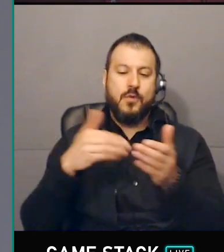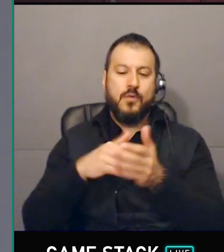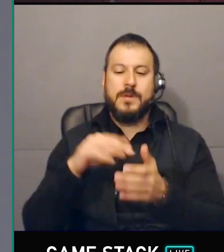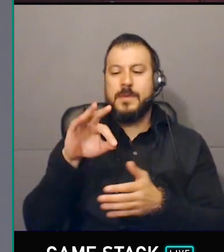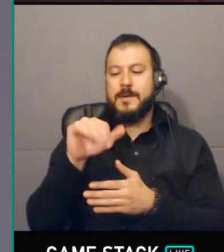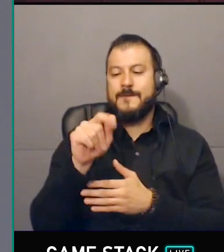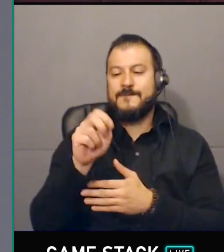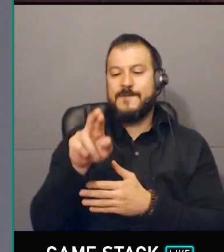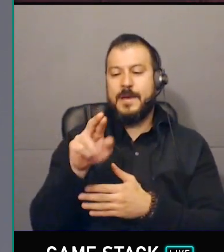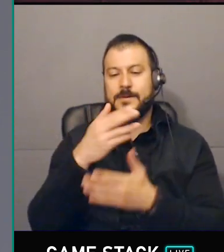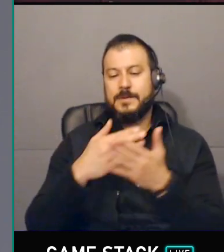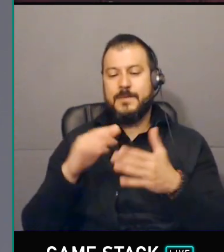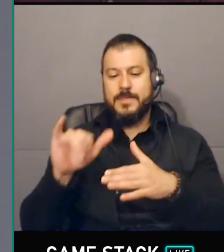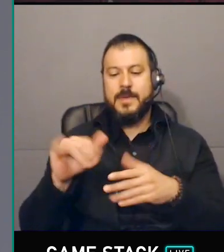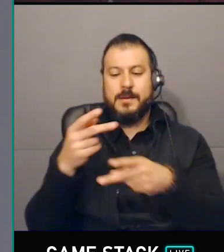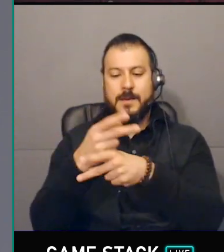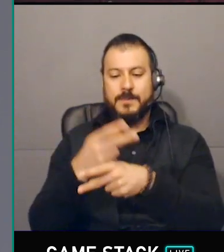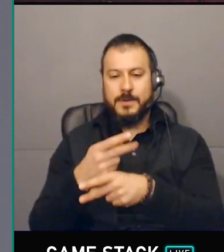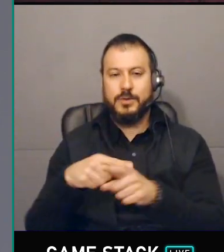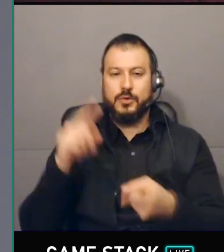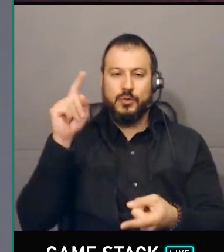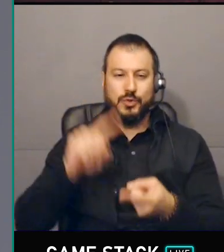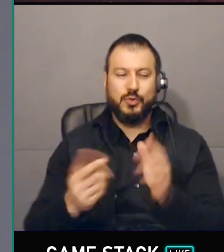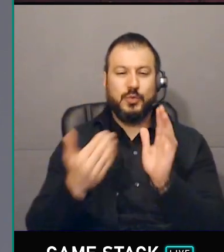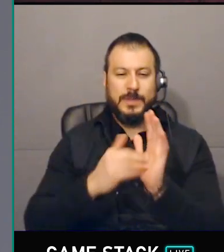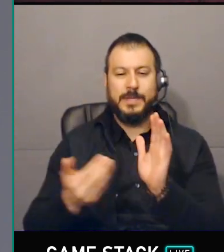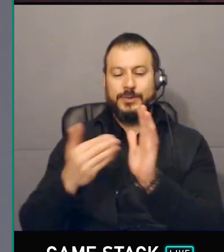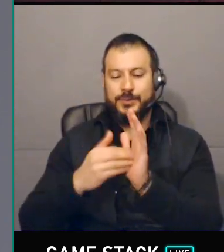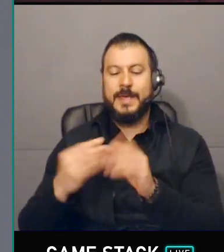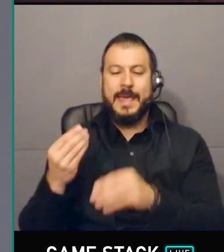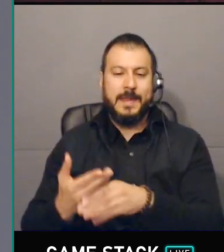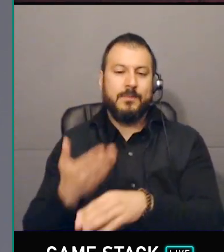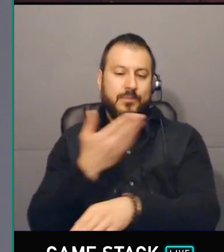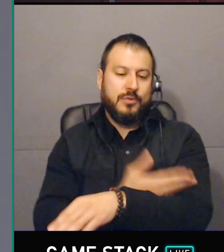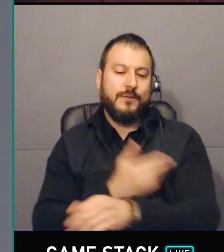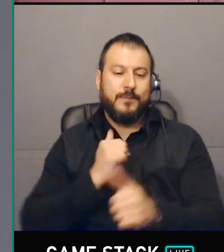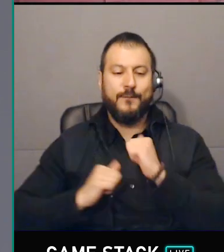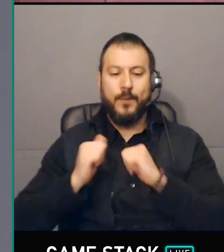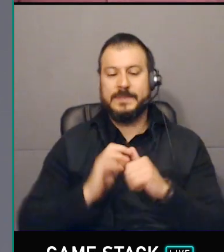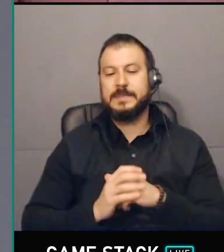some of the computations to reduce redundancy and also improve performance.